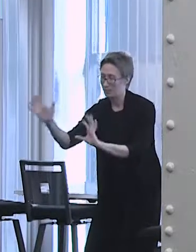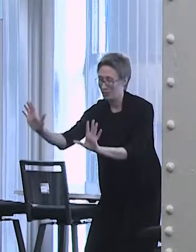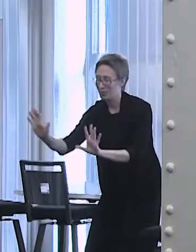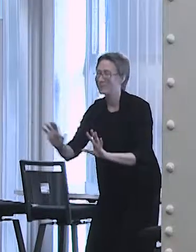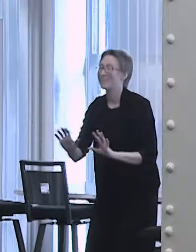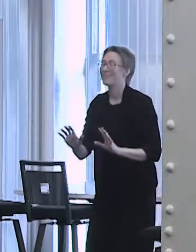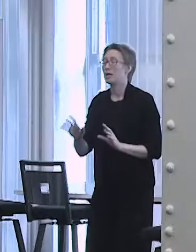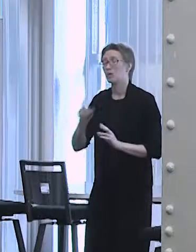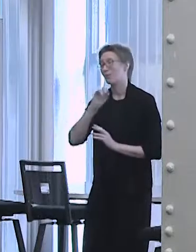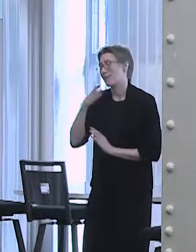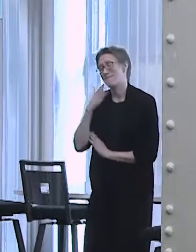It was really bad.